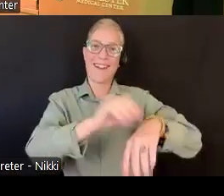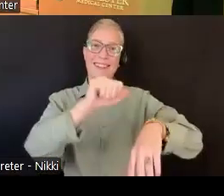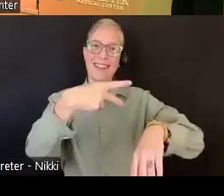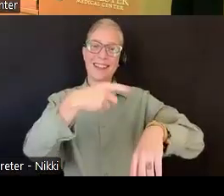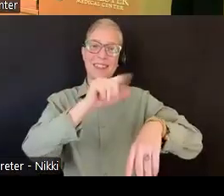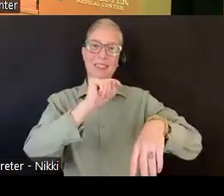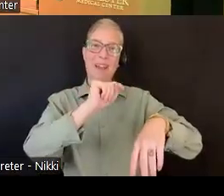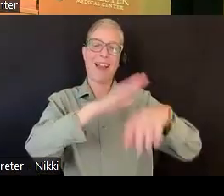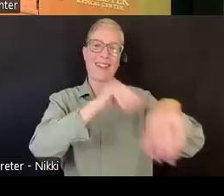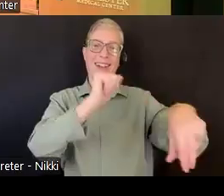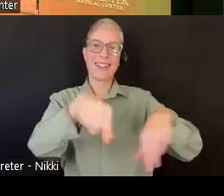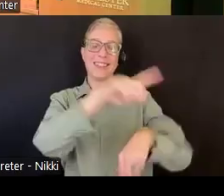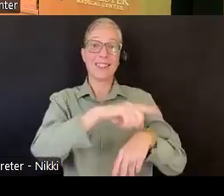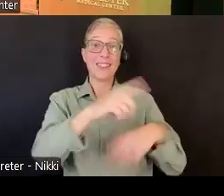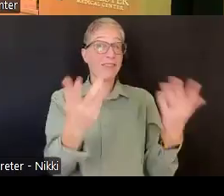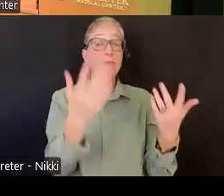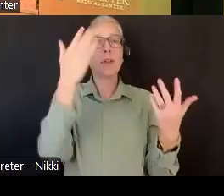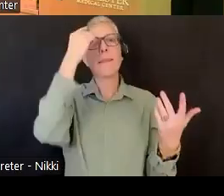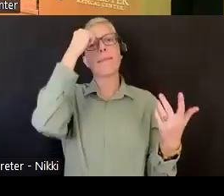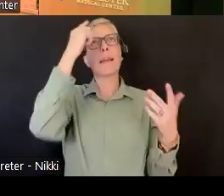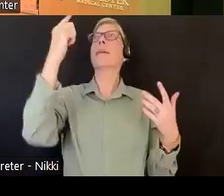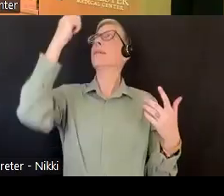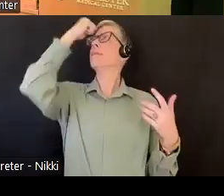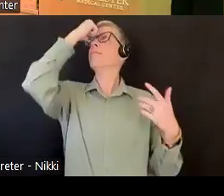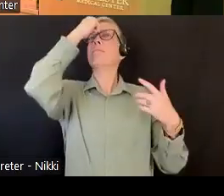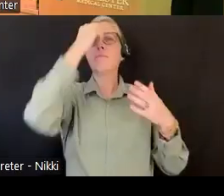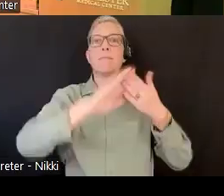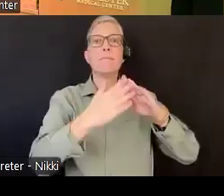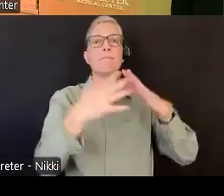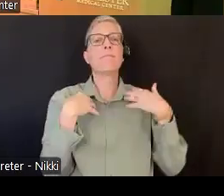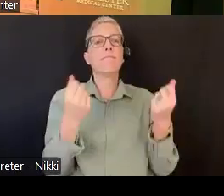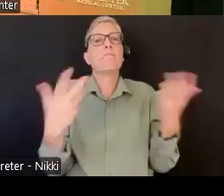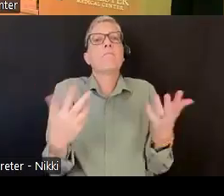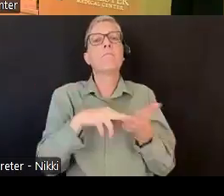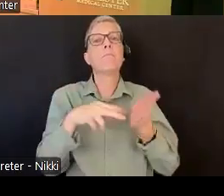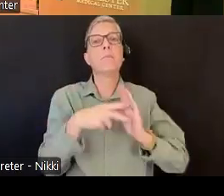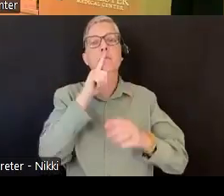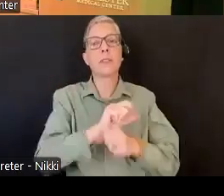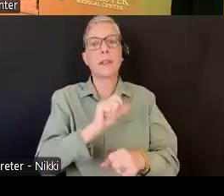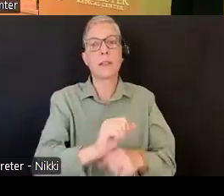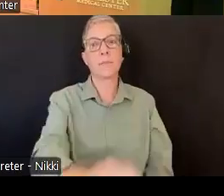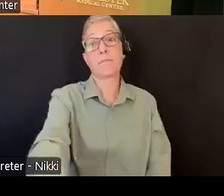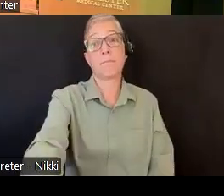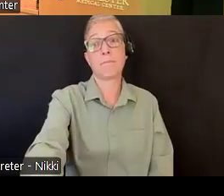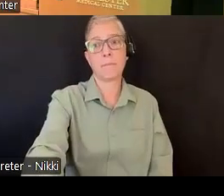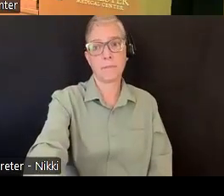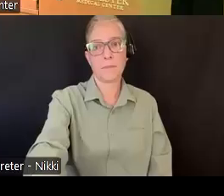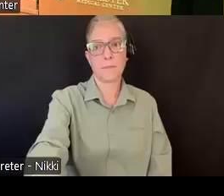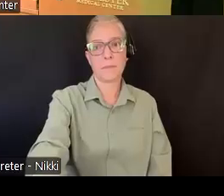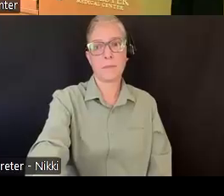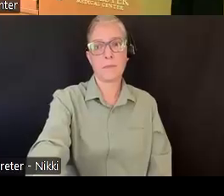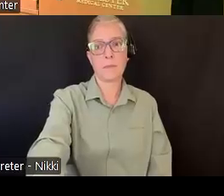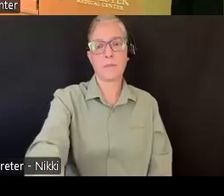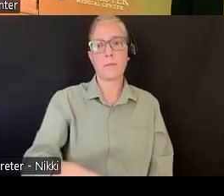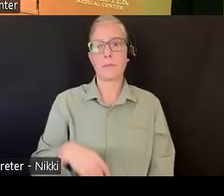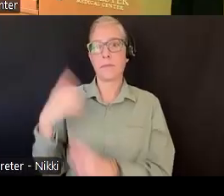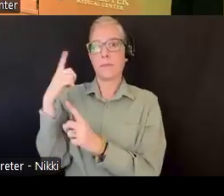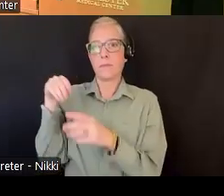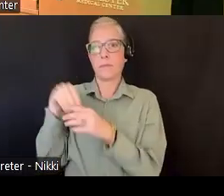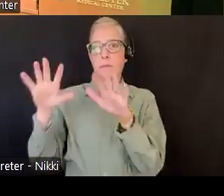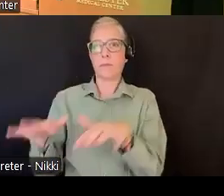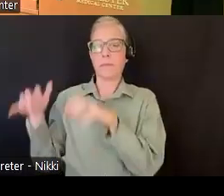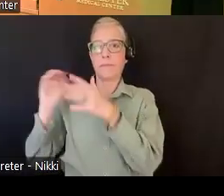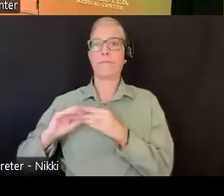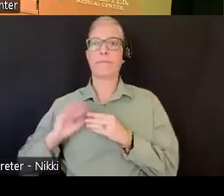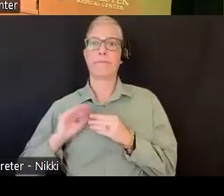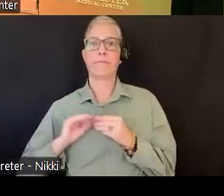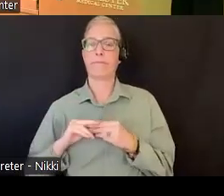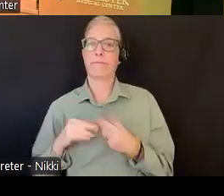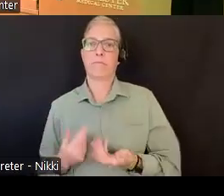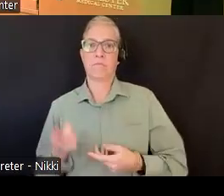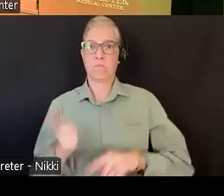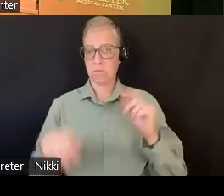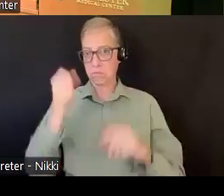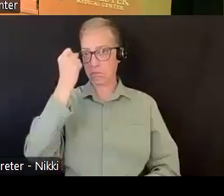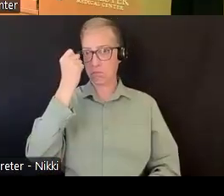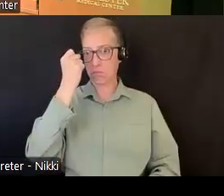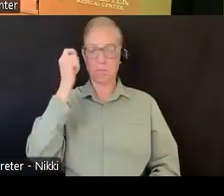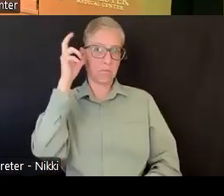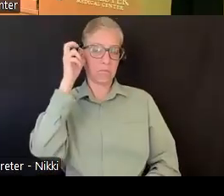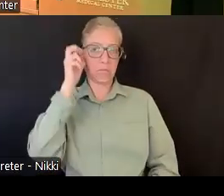you were think about community health, you throw the term around. What is it?